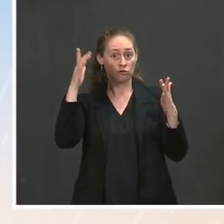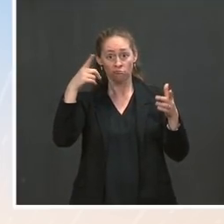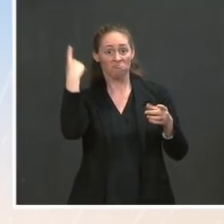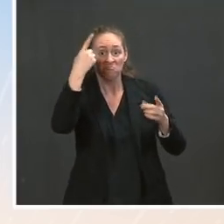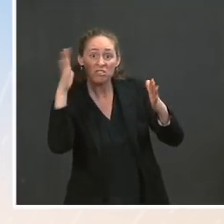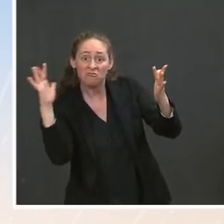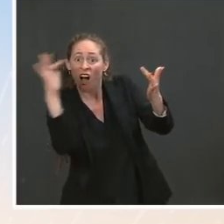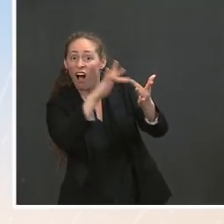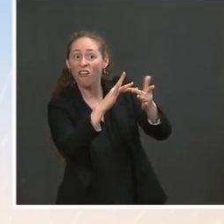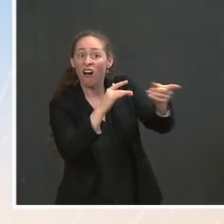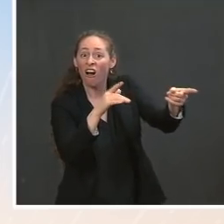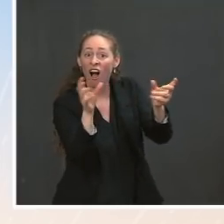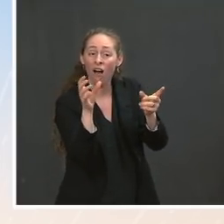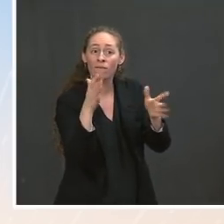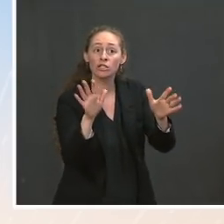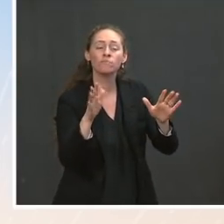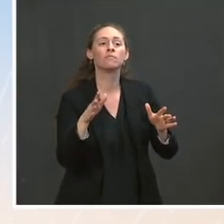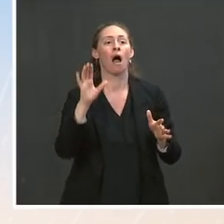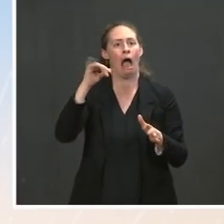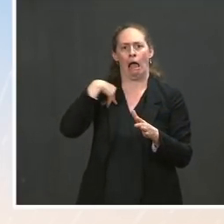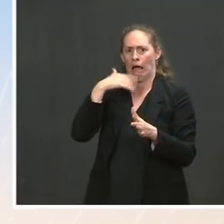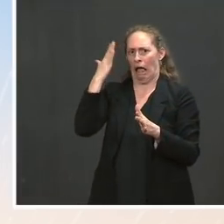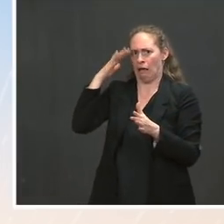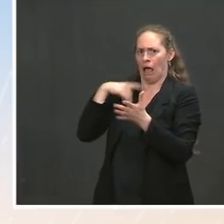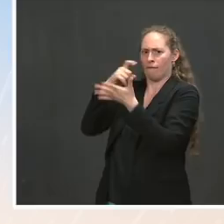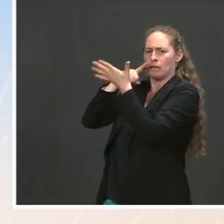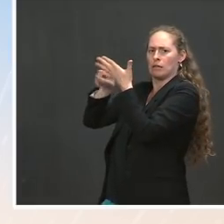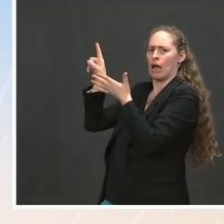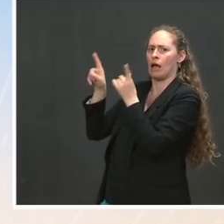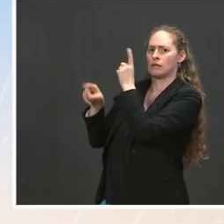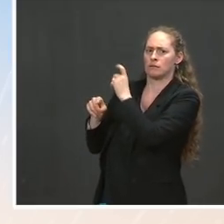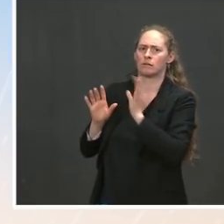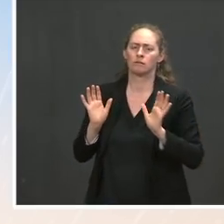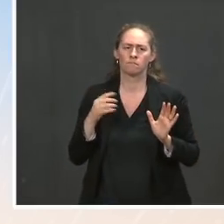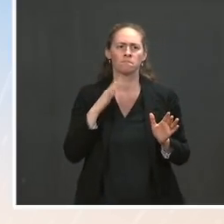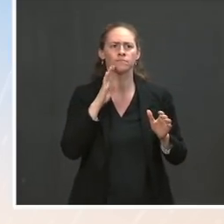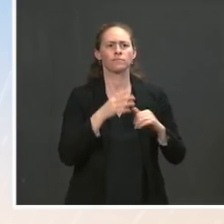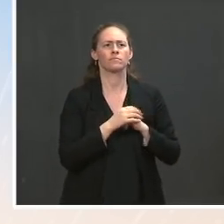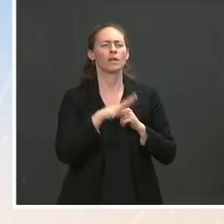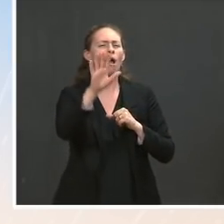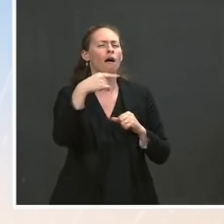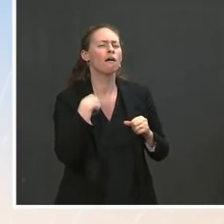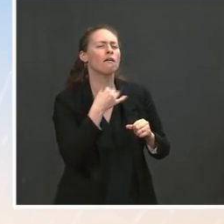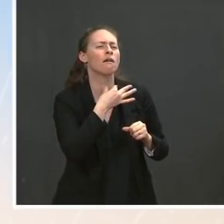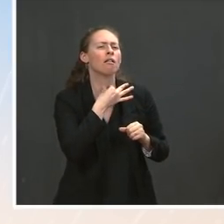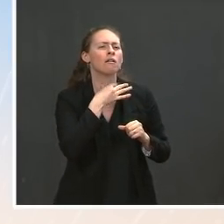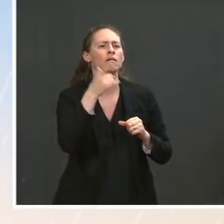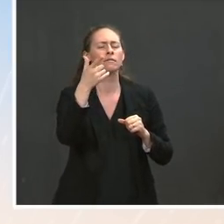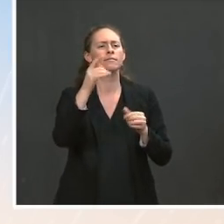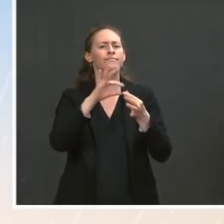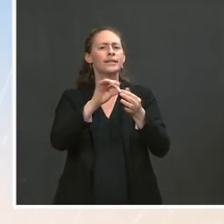The Press: Thank you, Jen. A couple follow-ups on yesterday. The President said he thinks the filibuster is a legacy of the Jim Crow era.